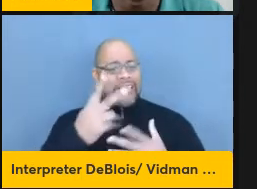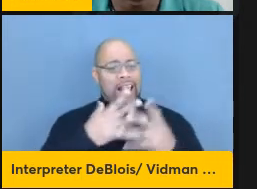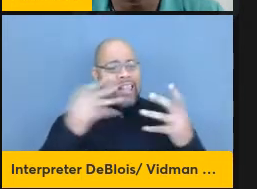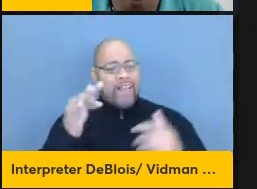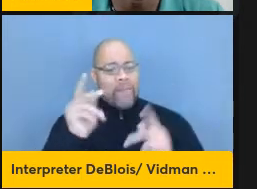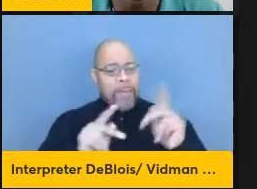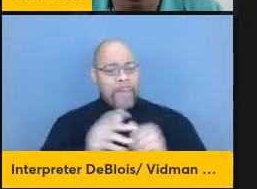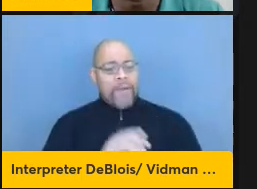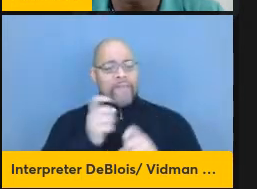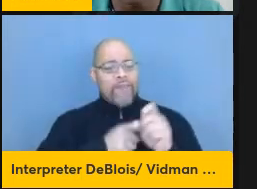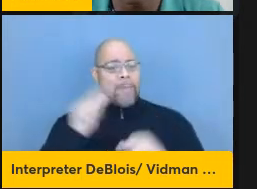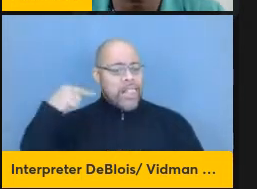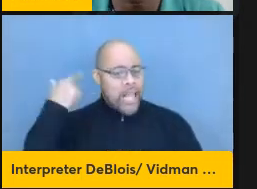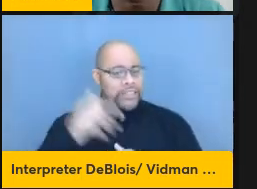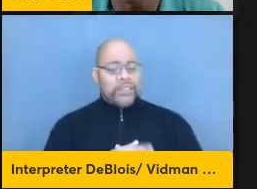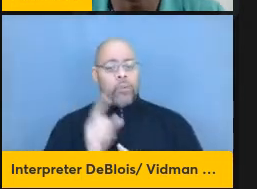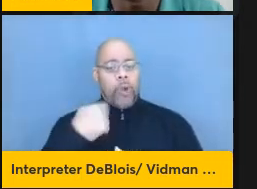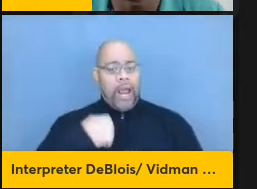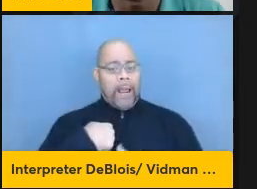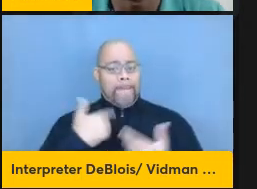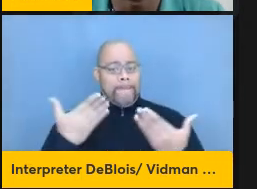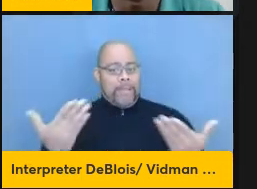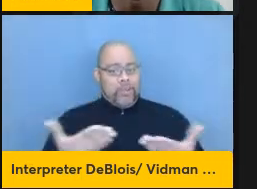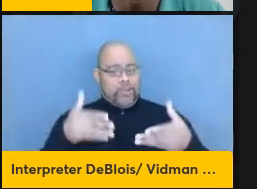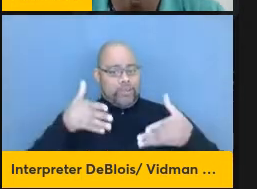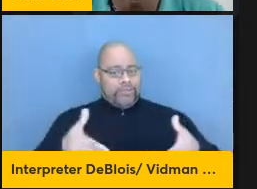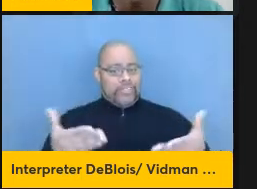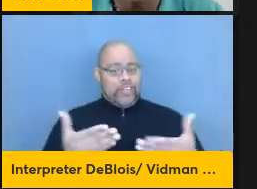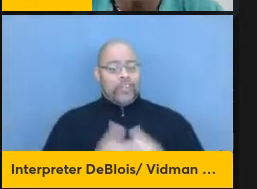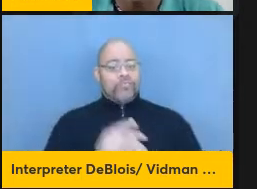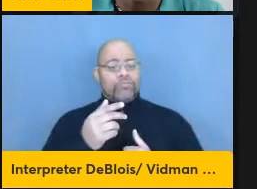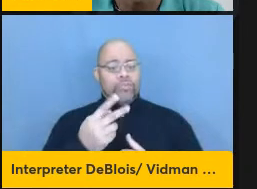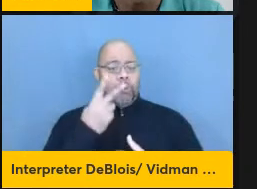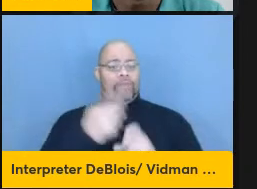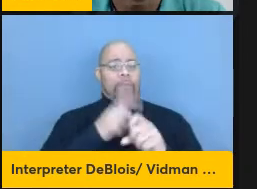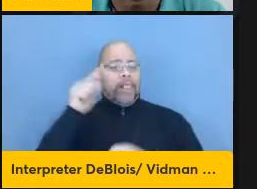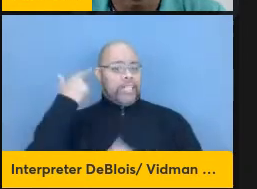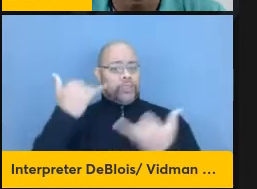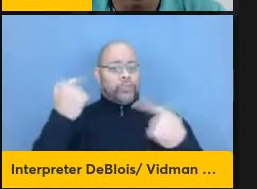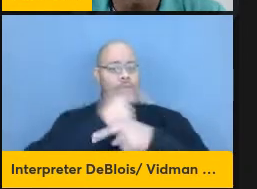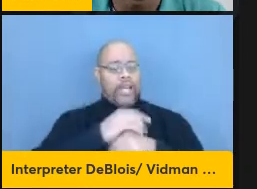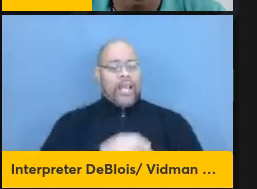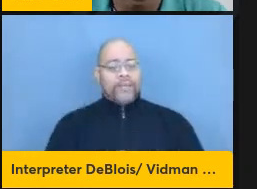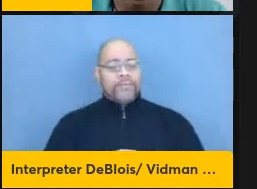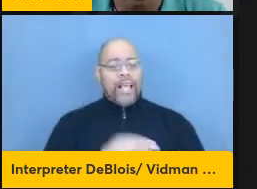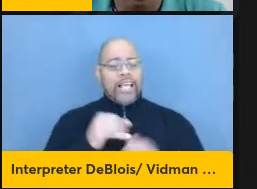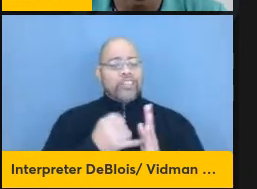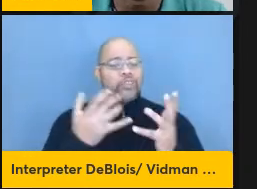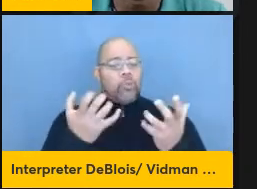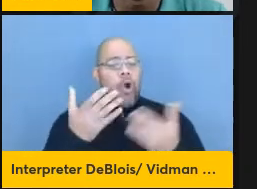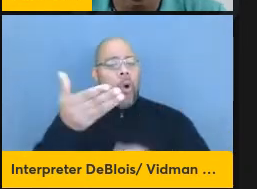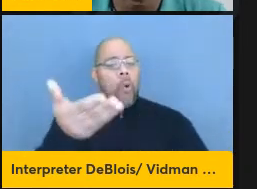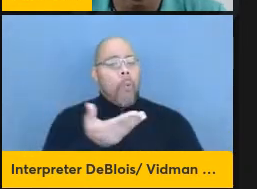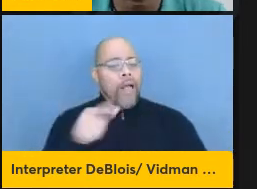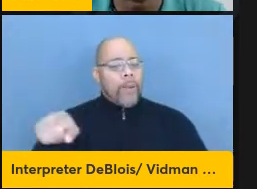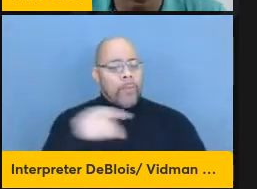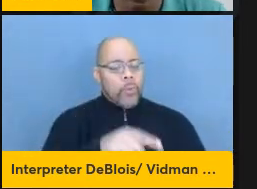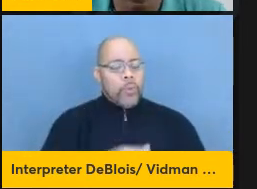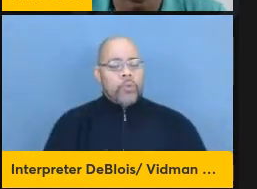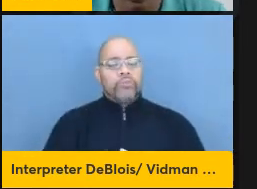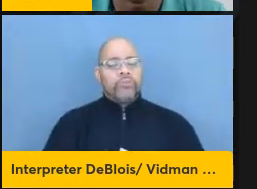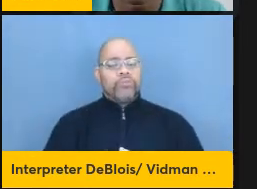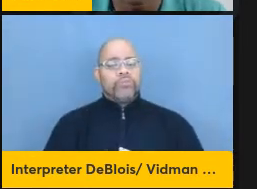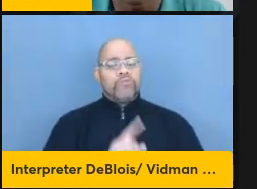from London where I am, as well. So tuning in from London today. And just want to welcome you all really warmly to to this